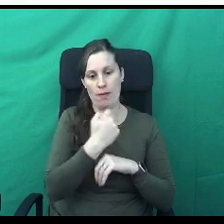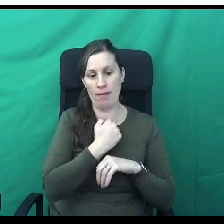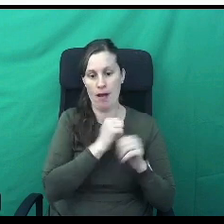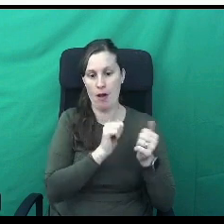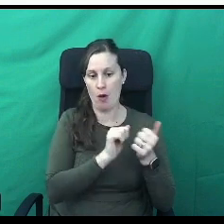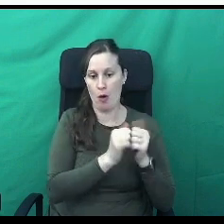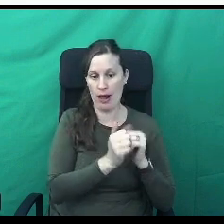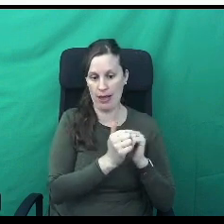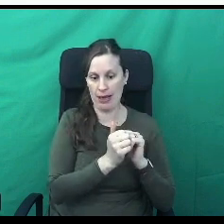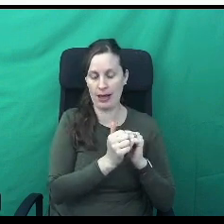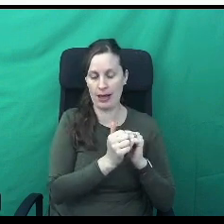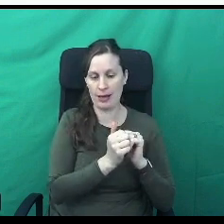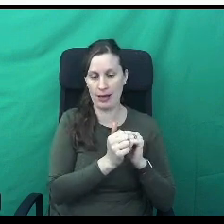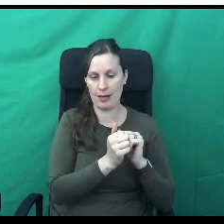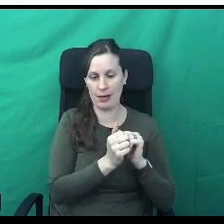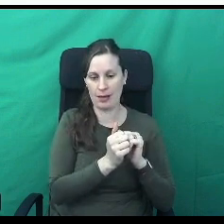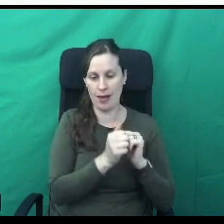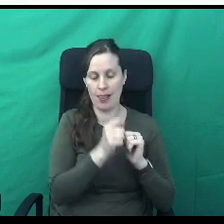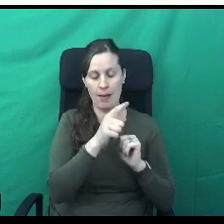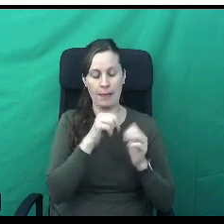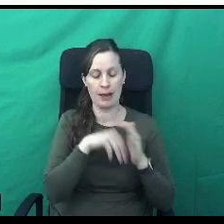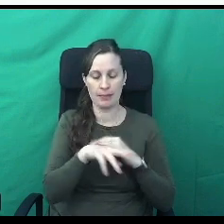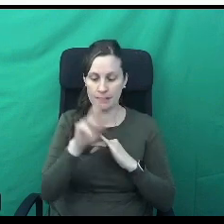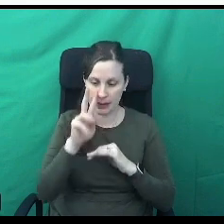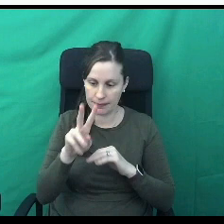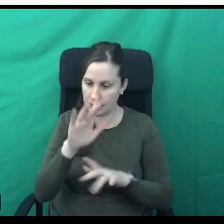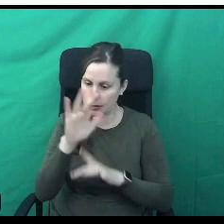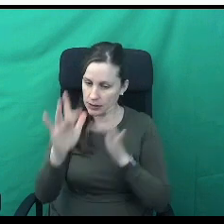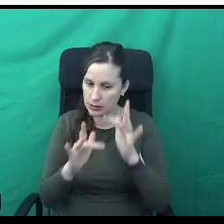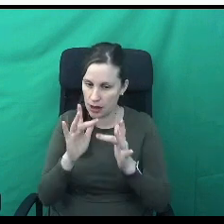where they came across a site which had a container element.